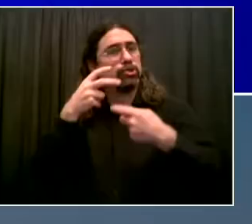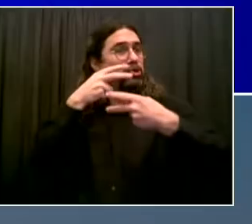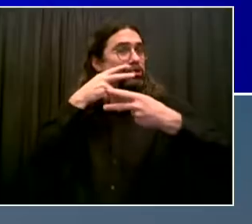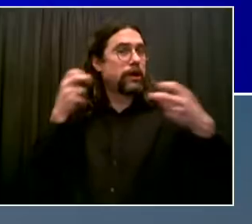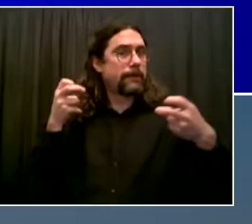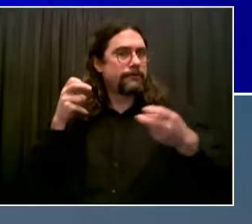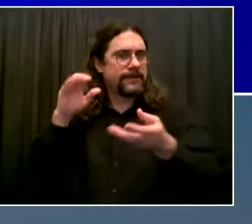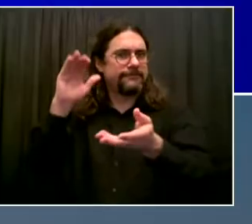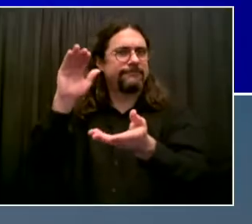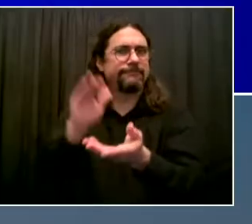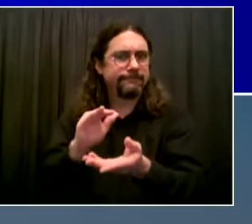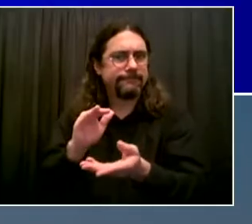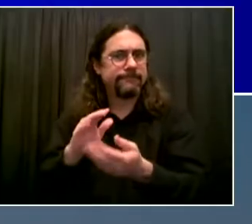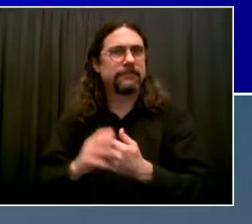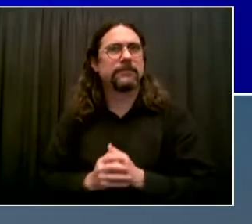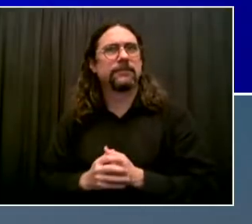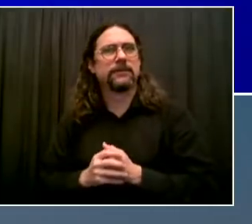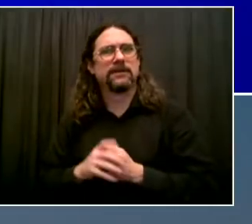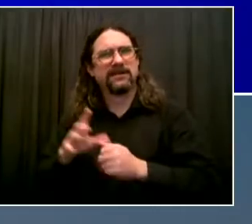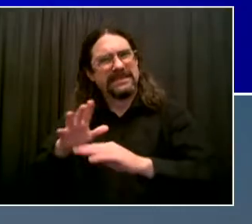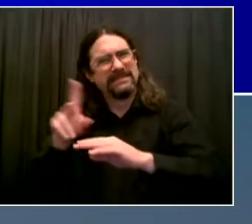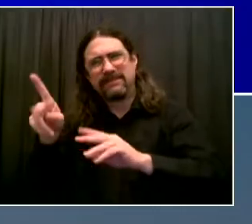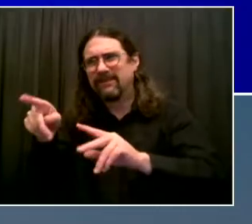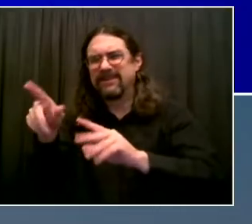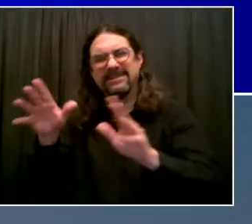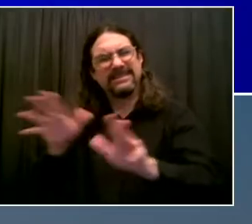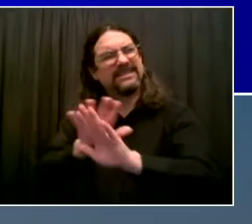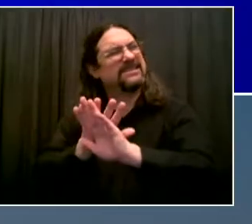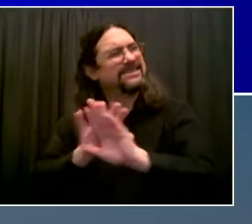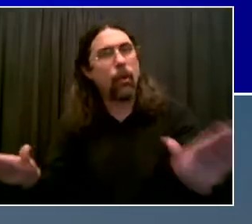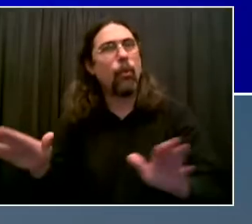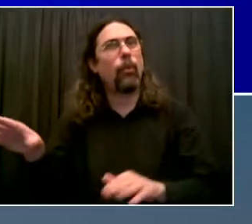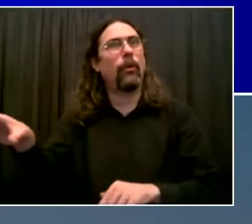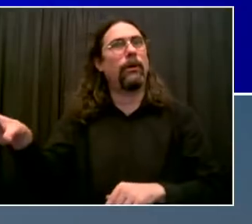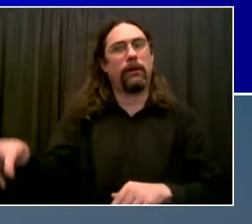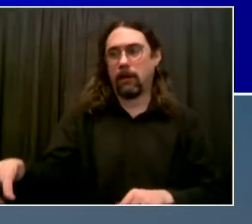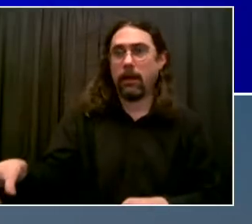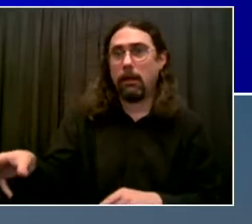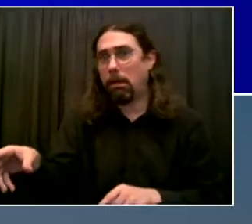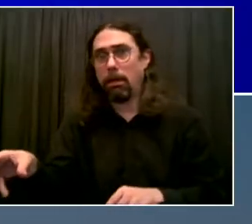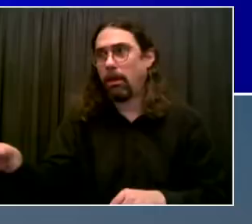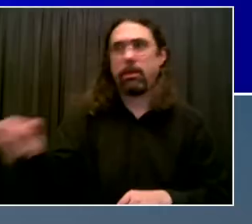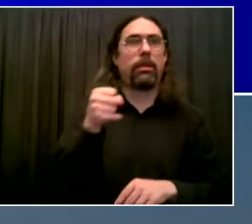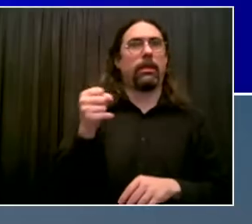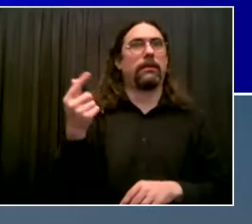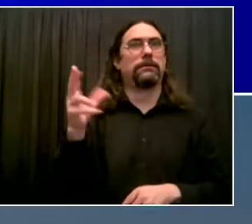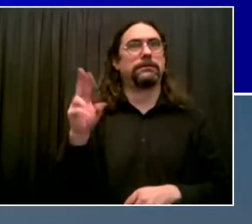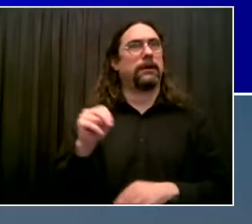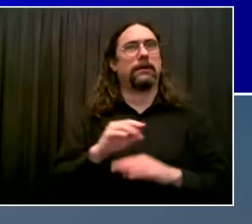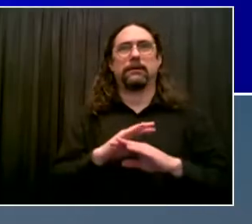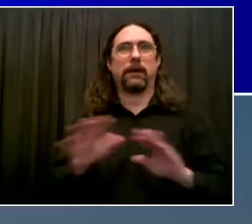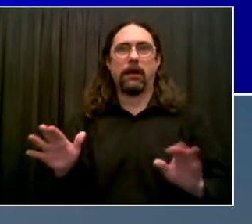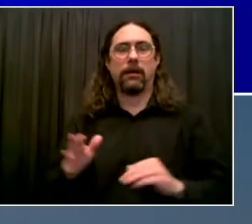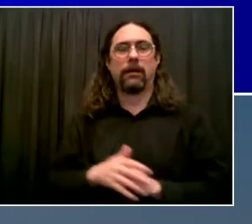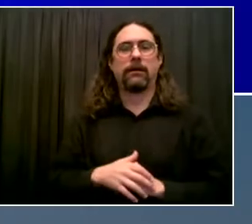NCOSEUQENECS. THESE THREE, COMMUNITY, COPS AND COURTS WILL MAKE ALL THE DIFFERENCE AND IT IS THE EXACT RIGHT TIME TO DO IT BECAUSE THE